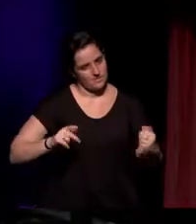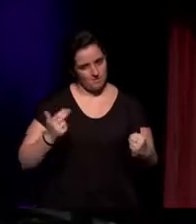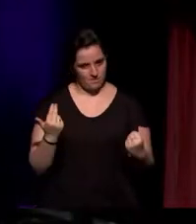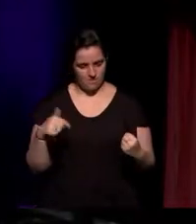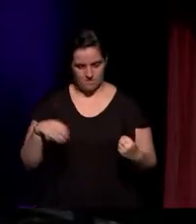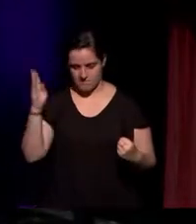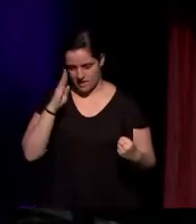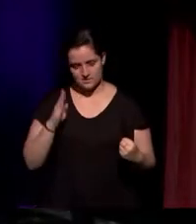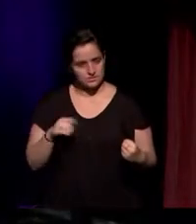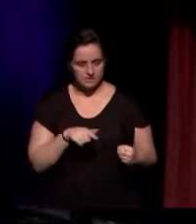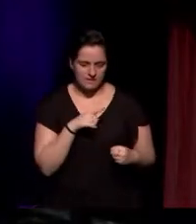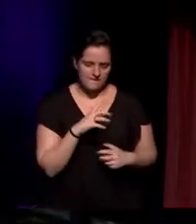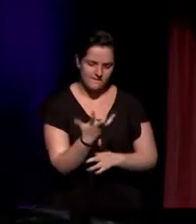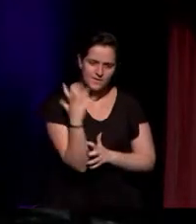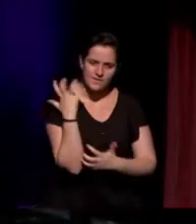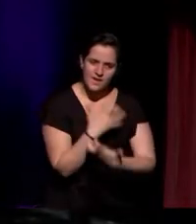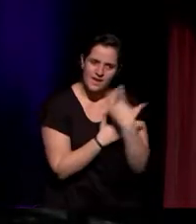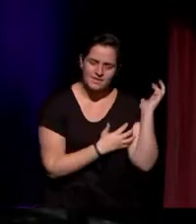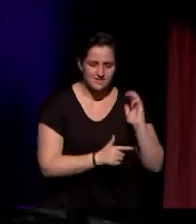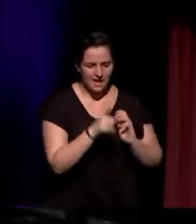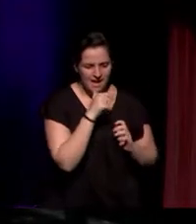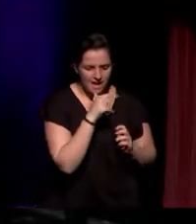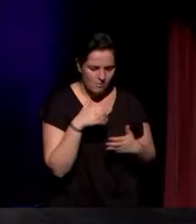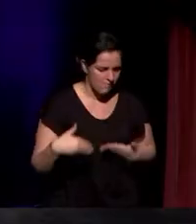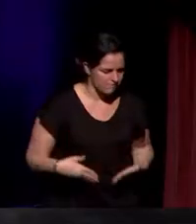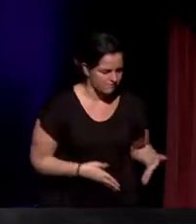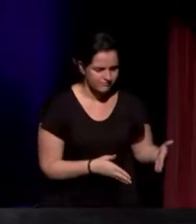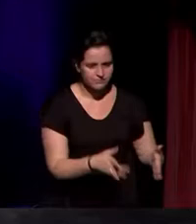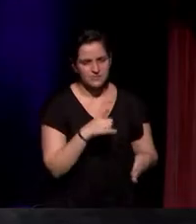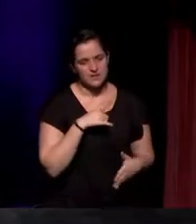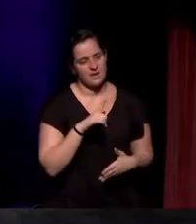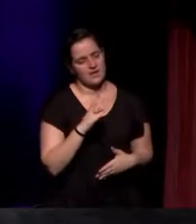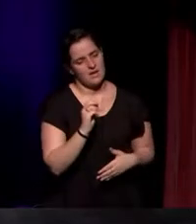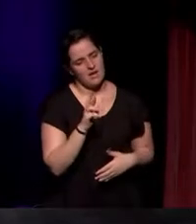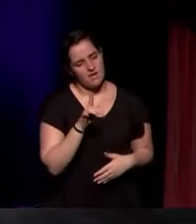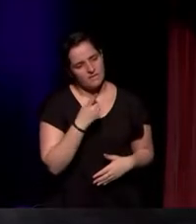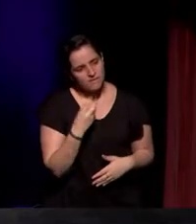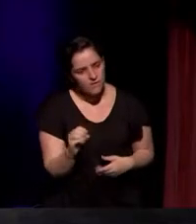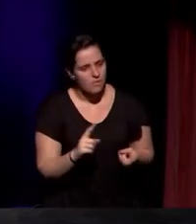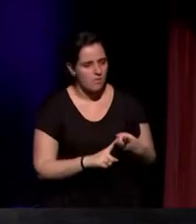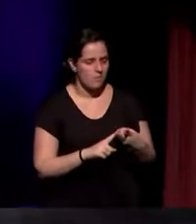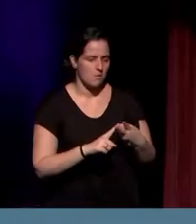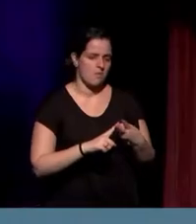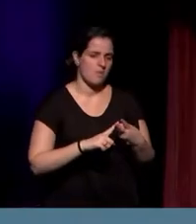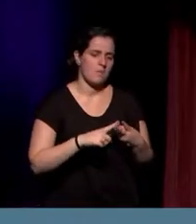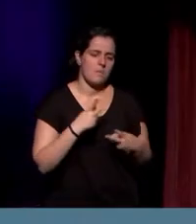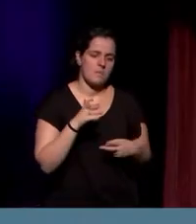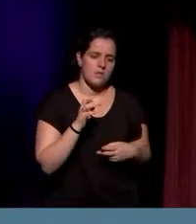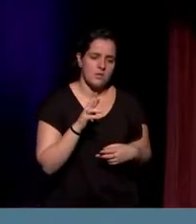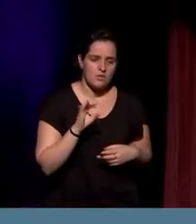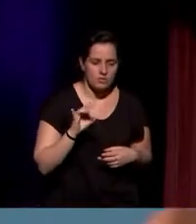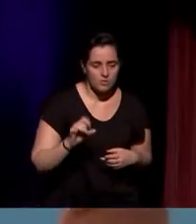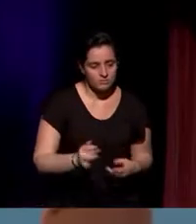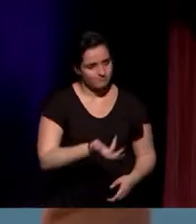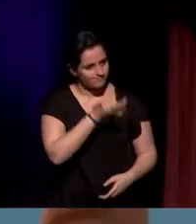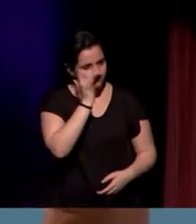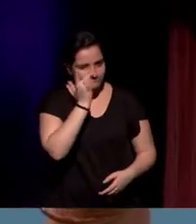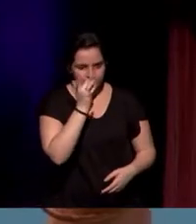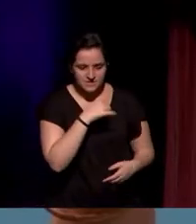forests, water, oil, natural gas, coal, graphite, the best rubies in the world, a very small stone